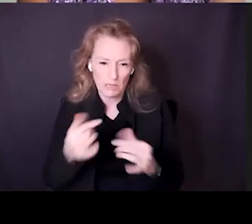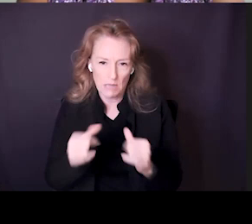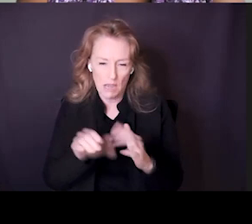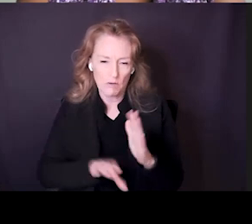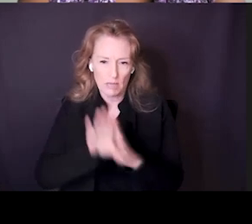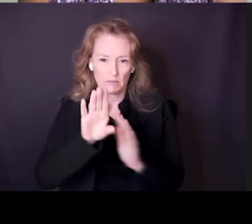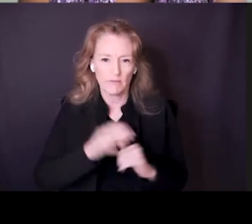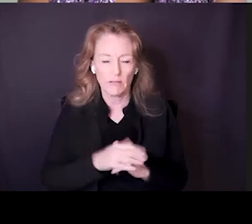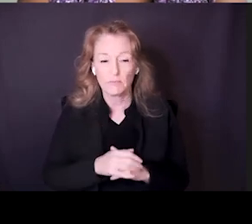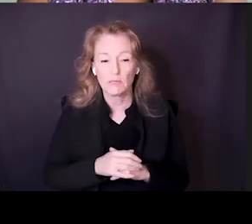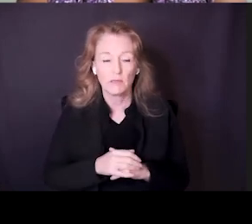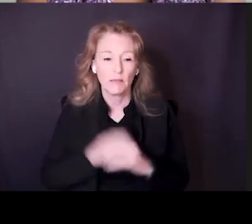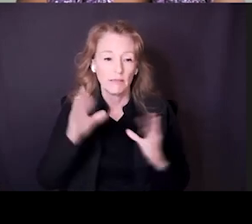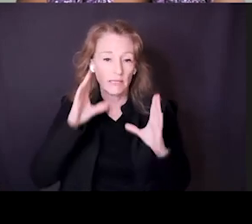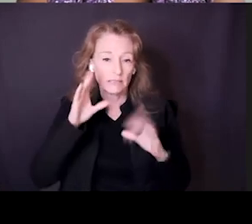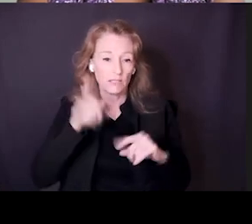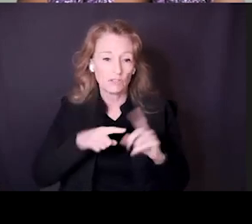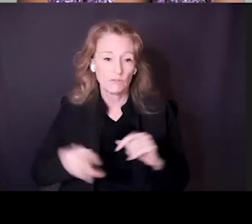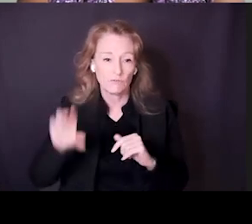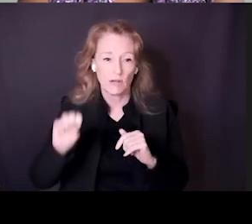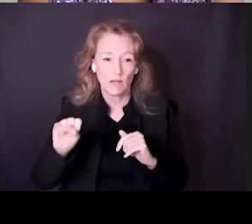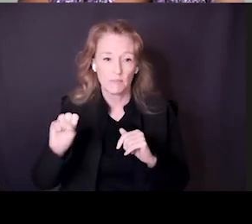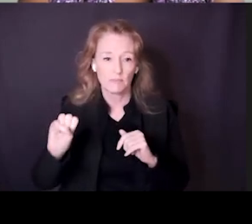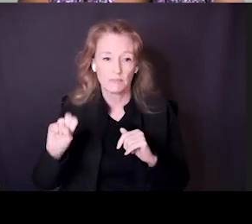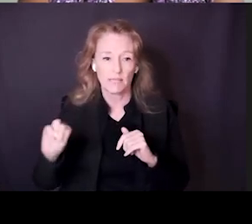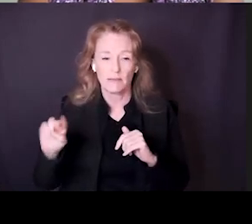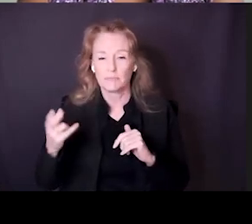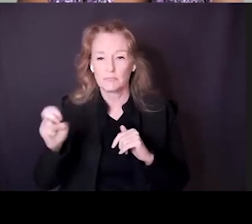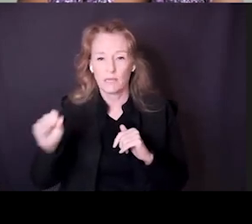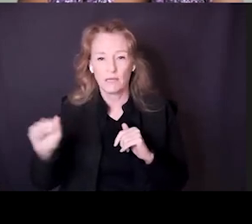GARNERS ATTENTION FROM THE STATE LEADERS IN A WAY THAT THEY MIGHT